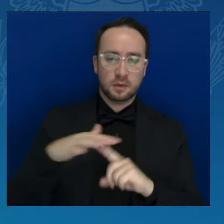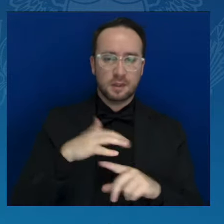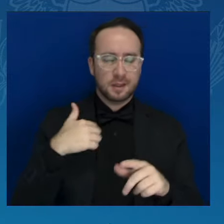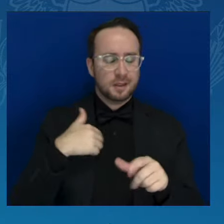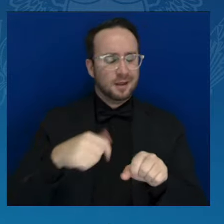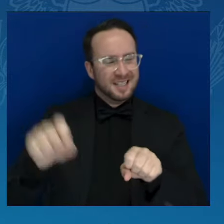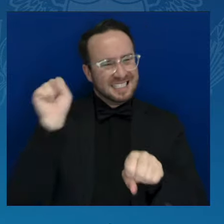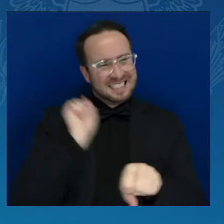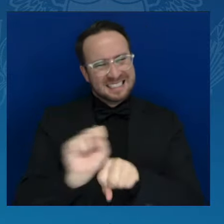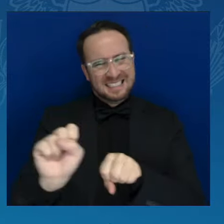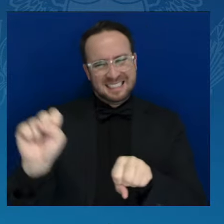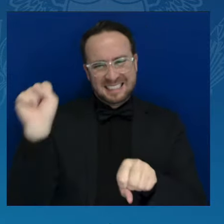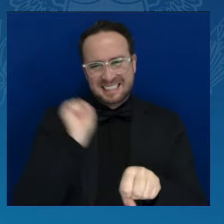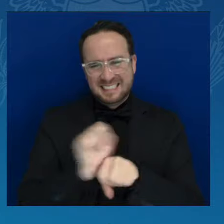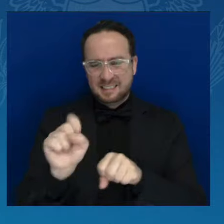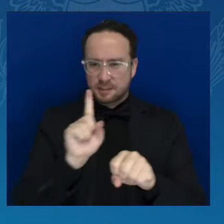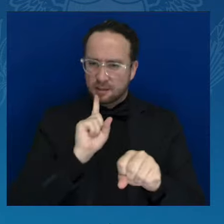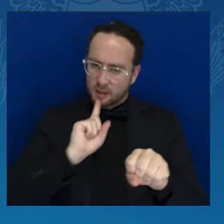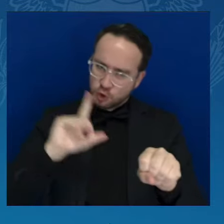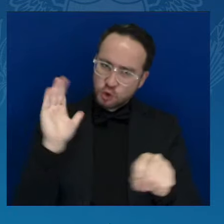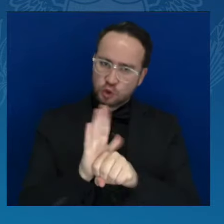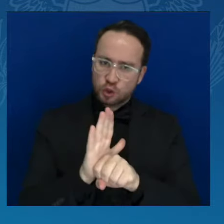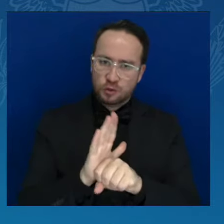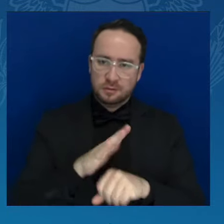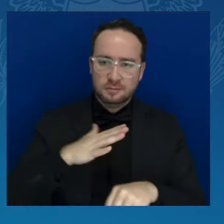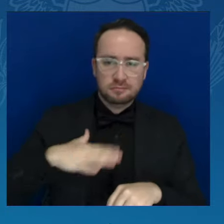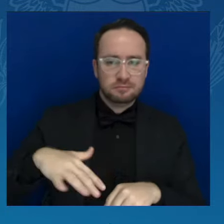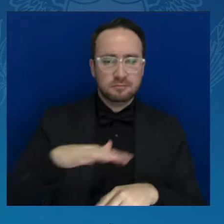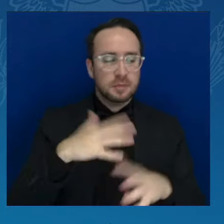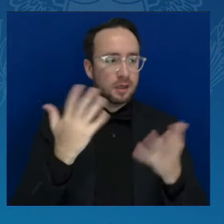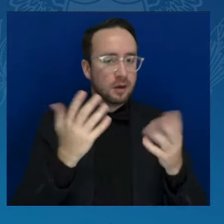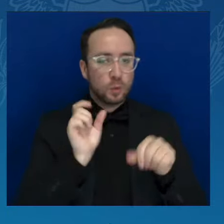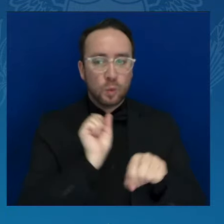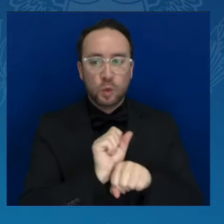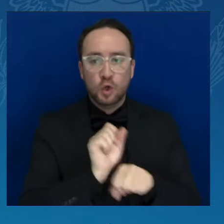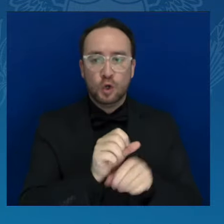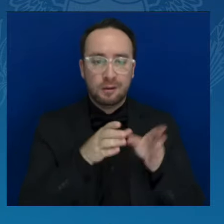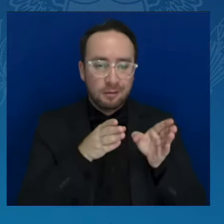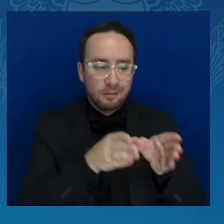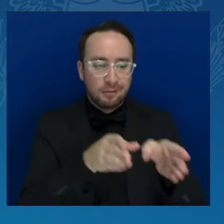the ways in which our approach to space policy is integrated with the key priorities